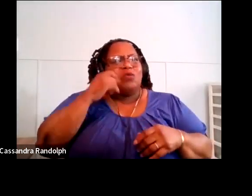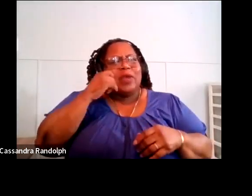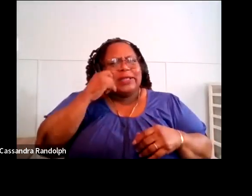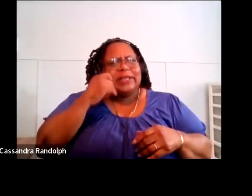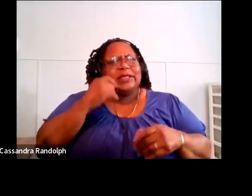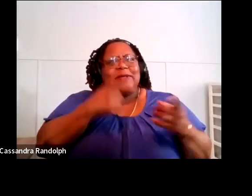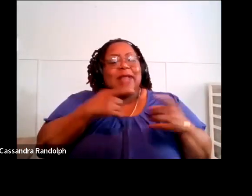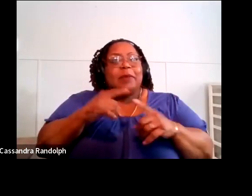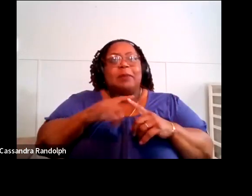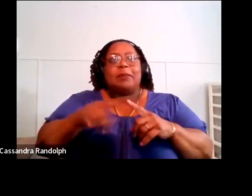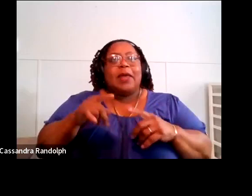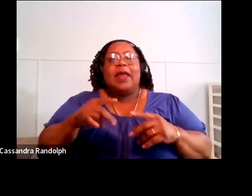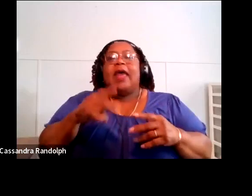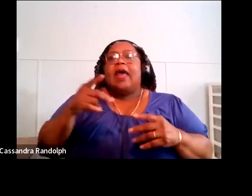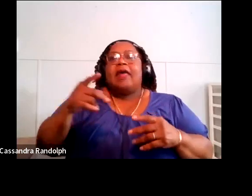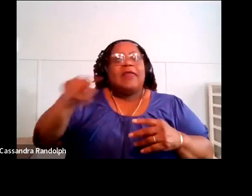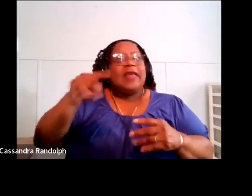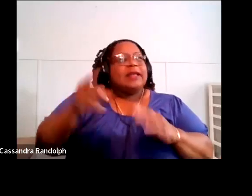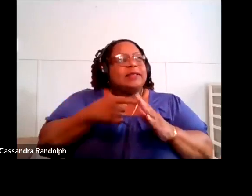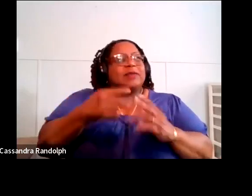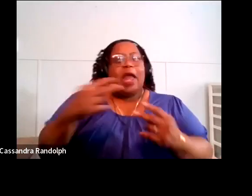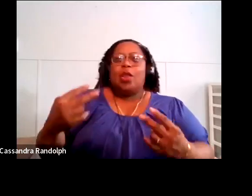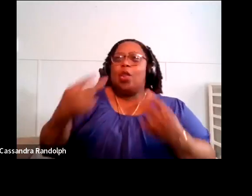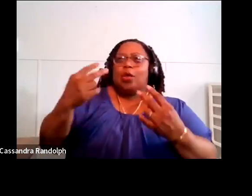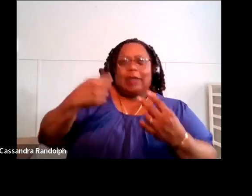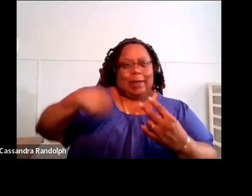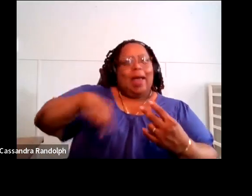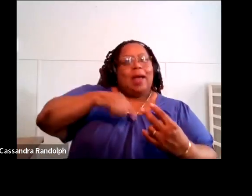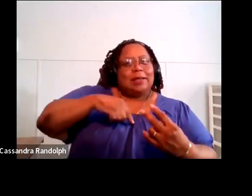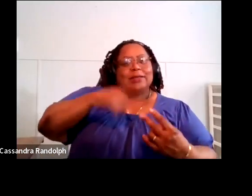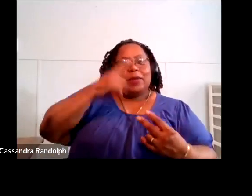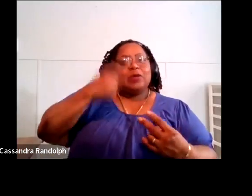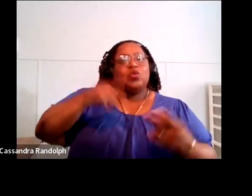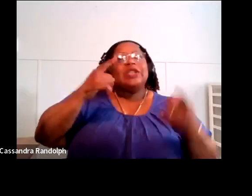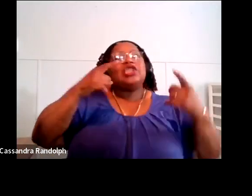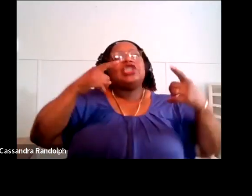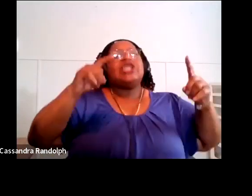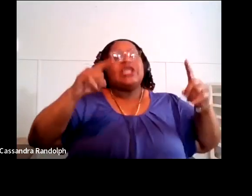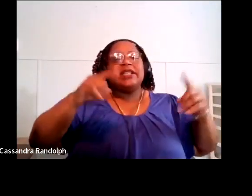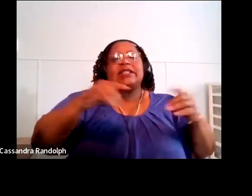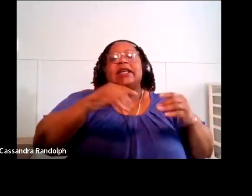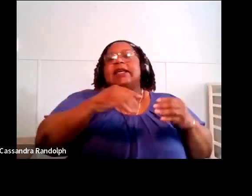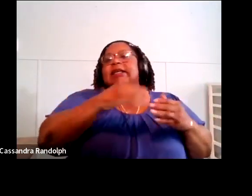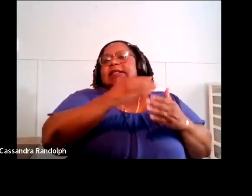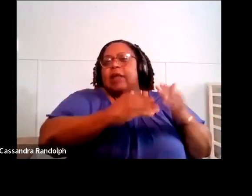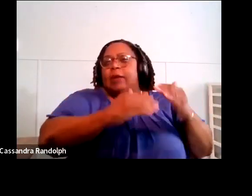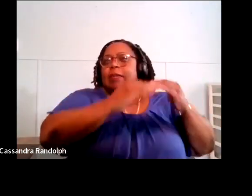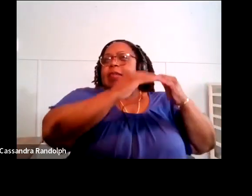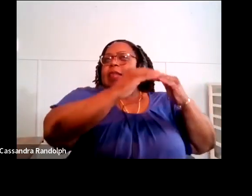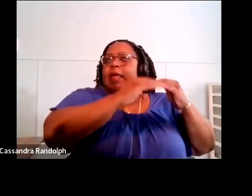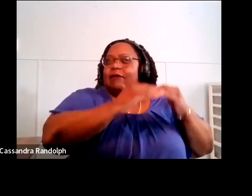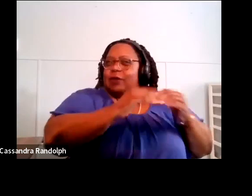especially black male counterparts we know are fighting the same systemic racism and things that occur